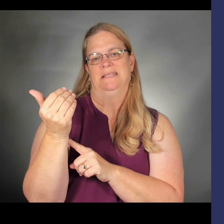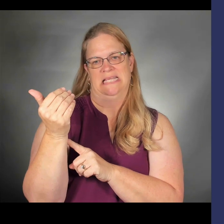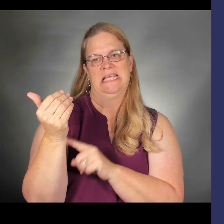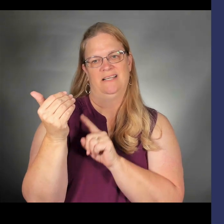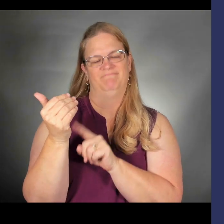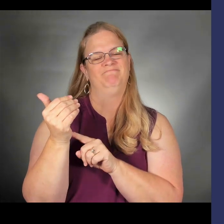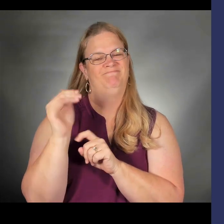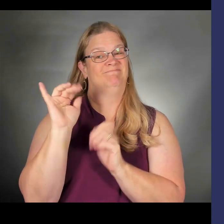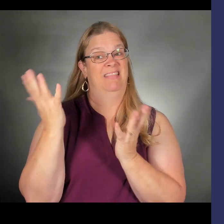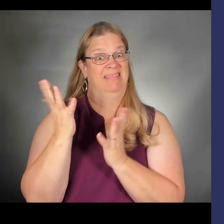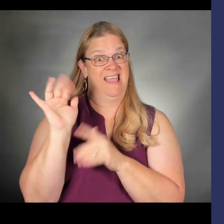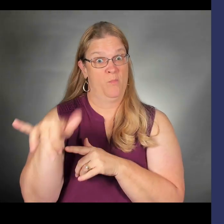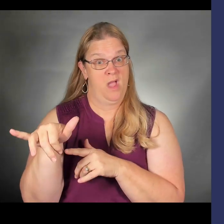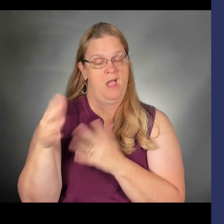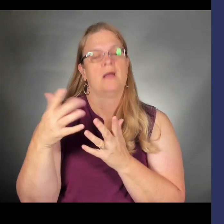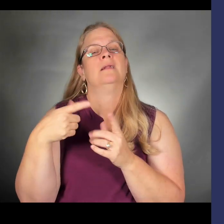This was passed in 2015.